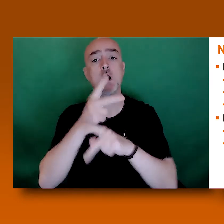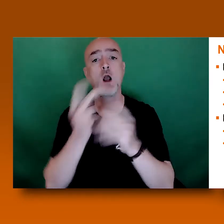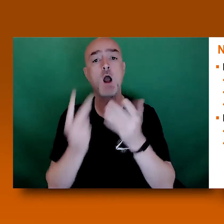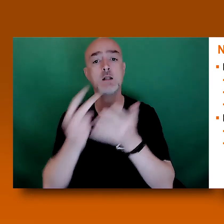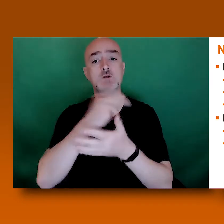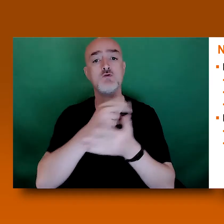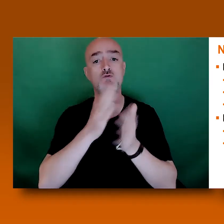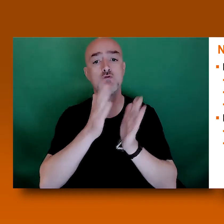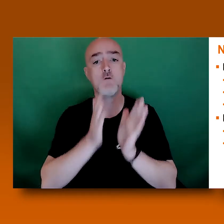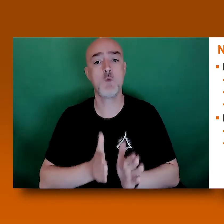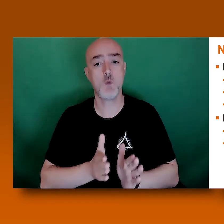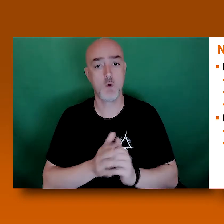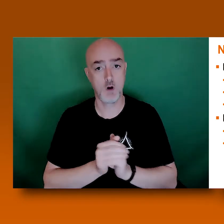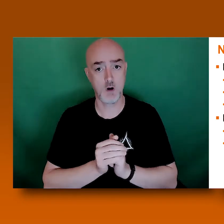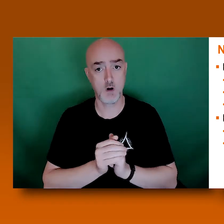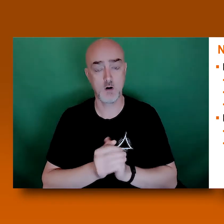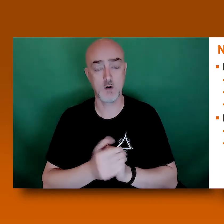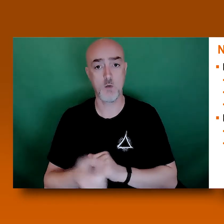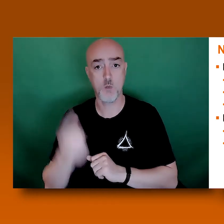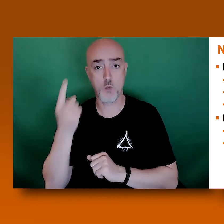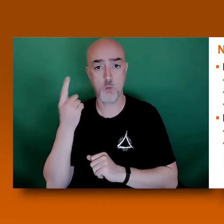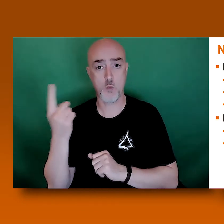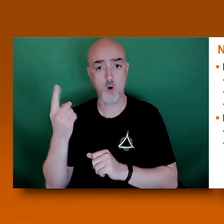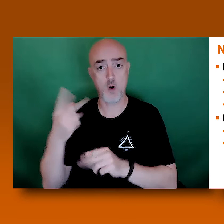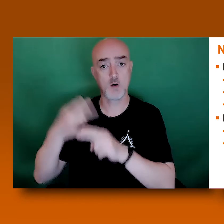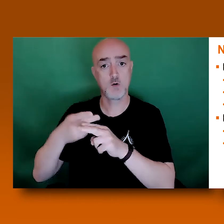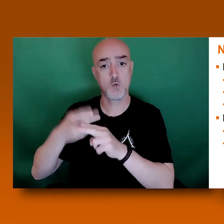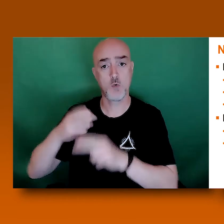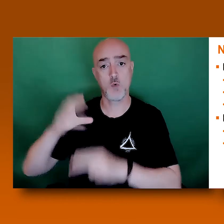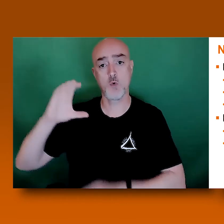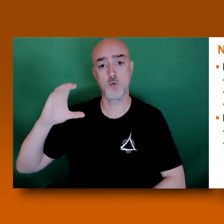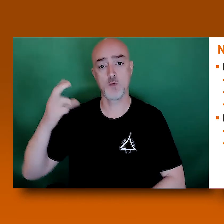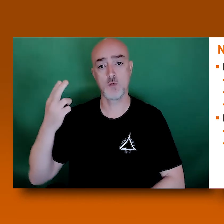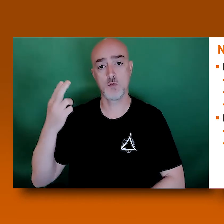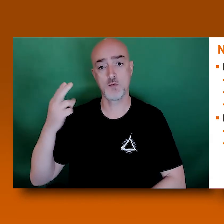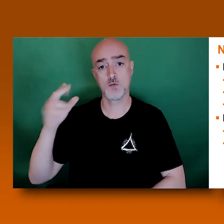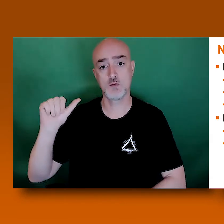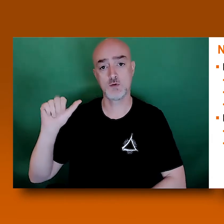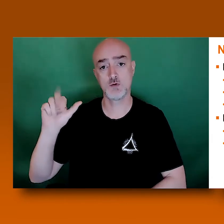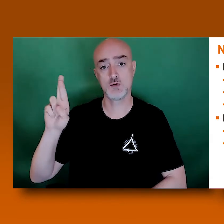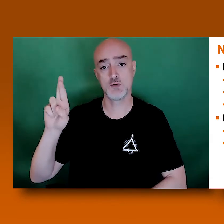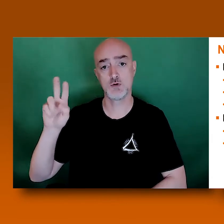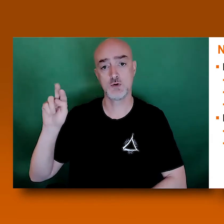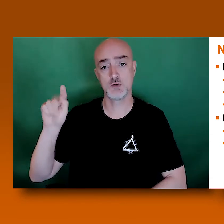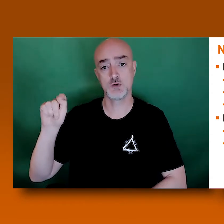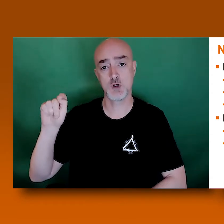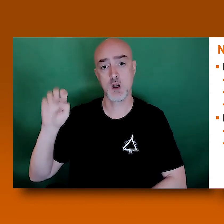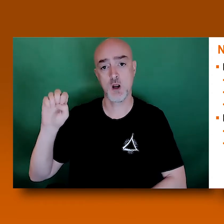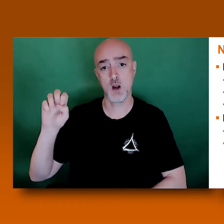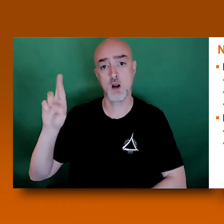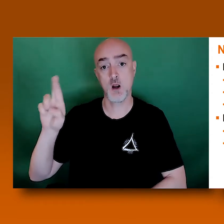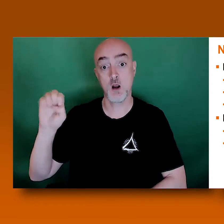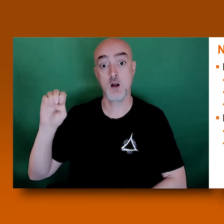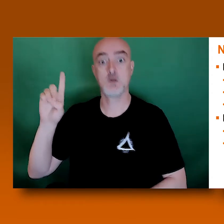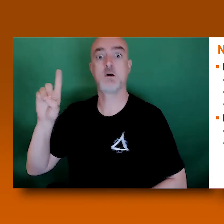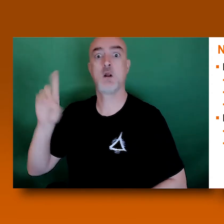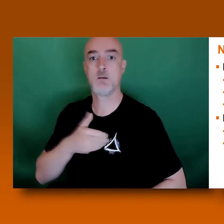and there are two different kinds of reviewers. The first is called chartered members.